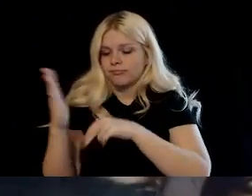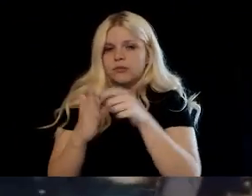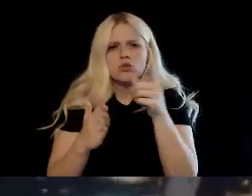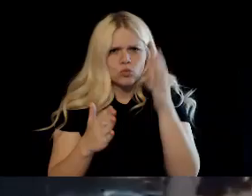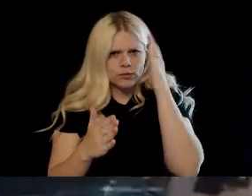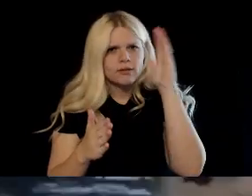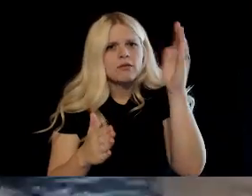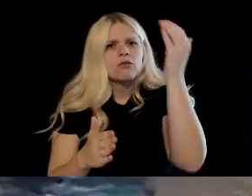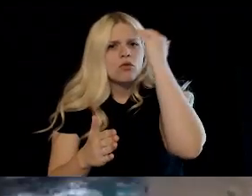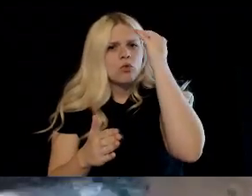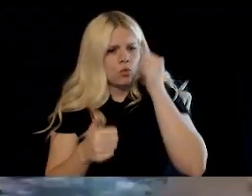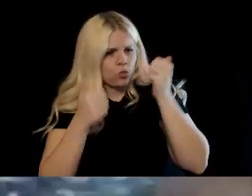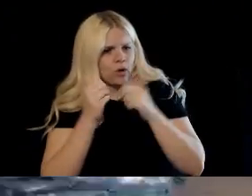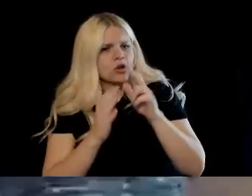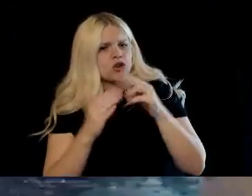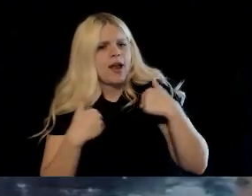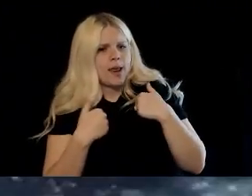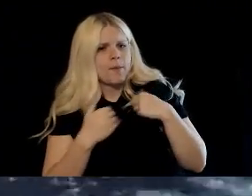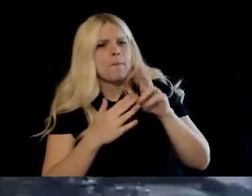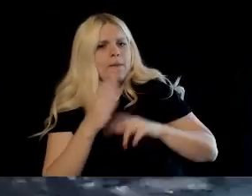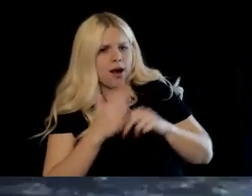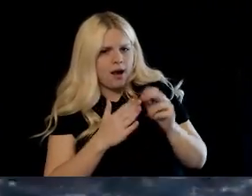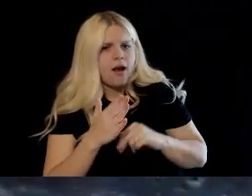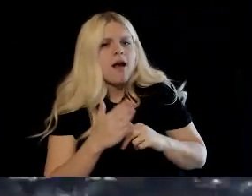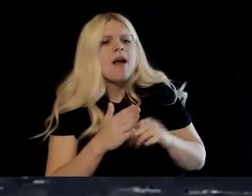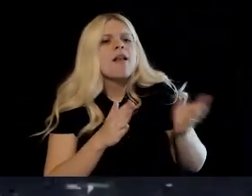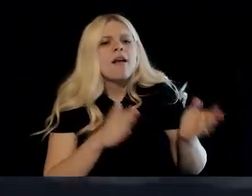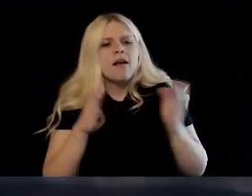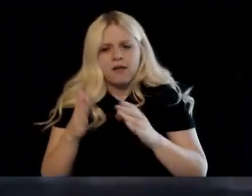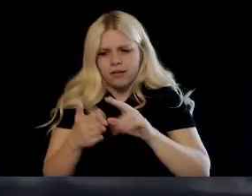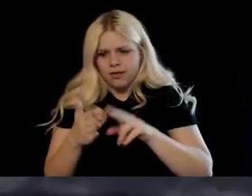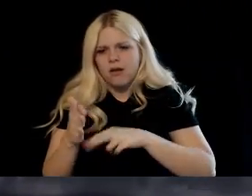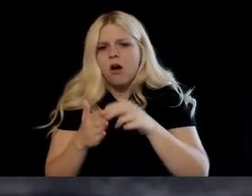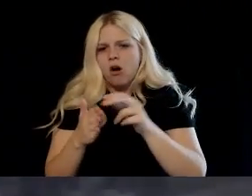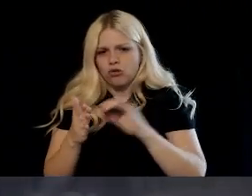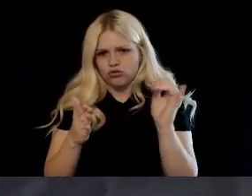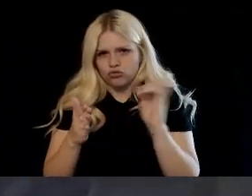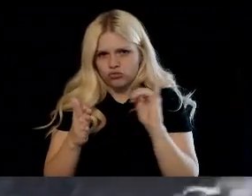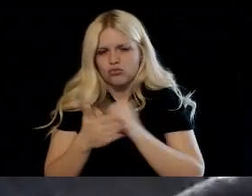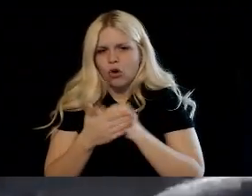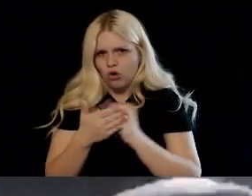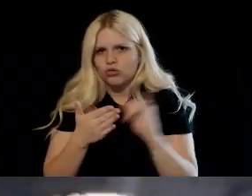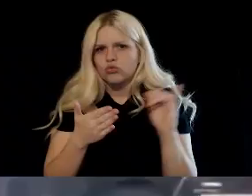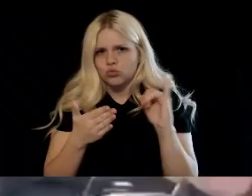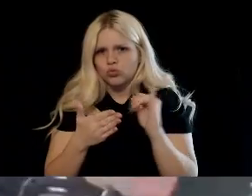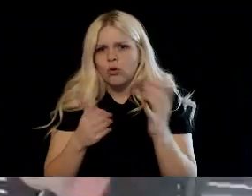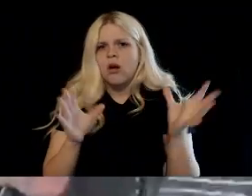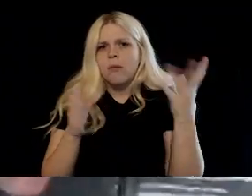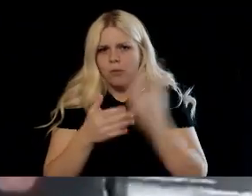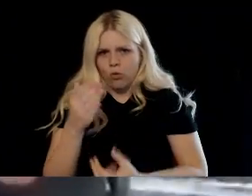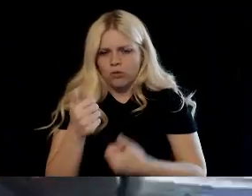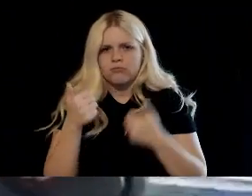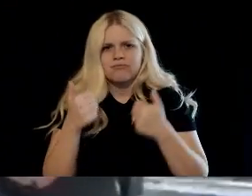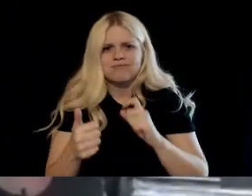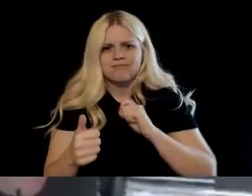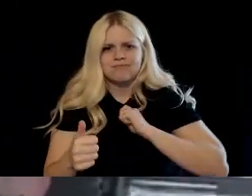photo of the animal with your gorgeous work of art. So- oh, he's having fun. You guys, this is zoo weather. I'm so sorry you're not here right now.